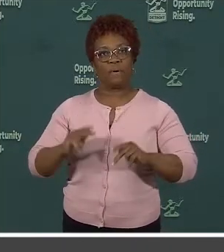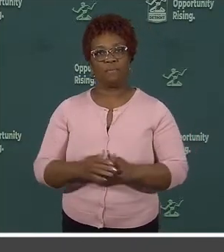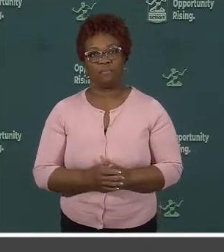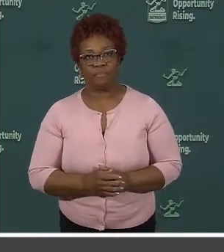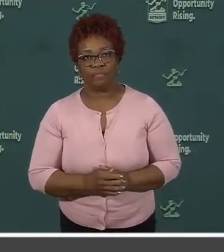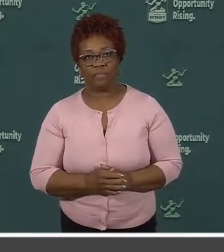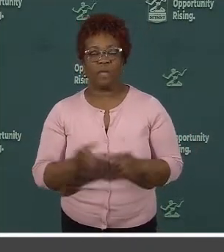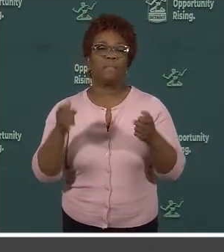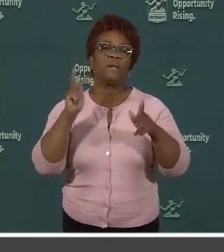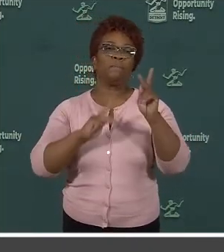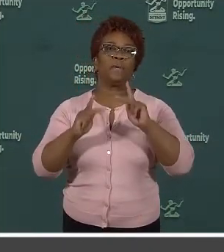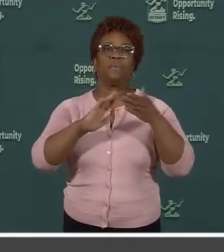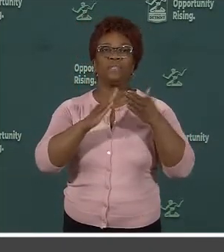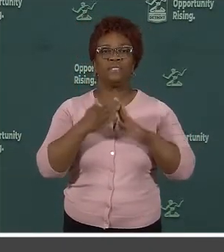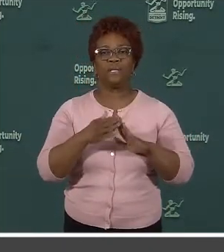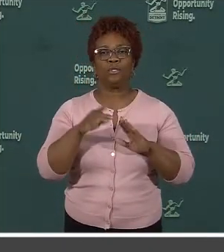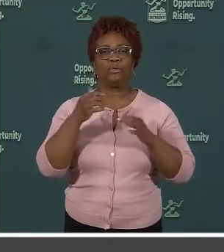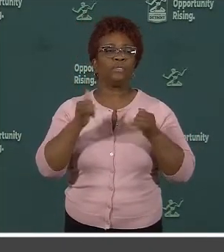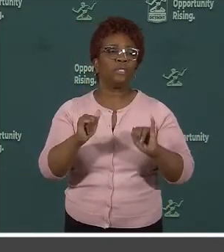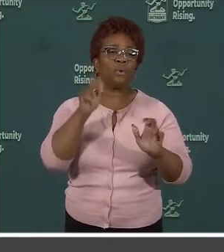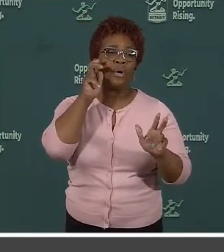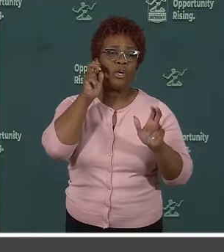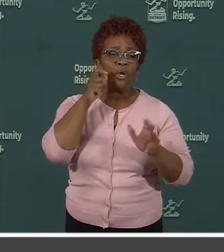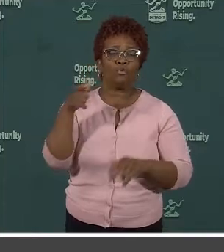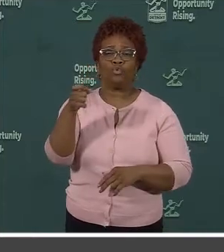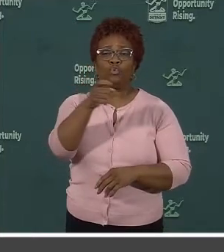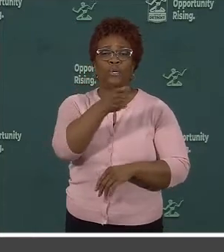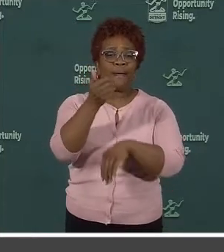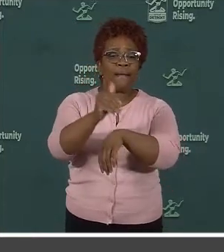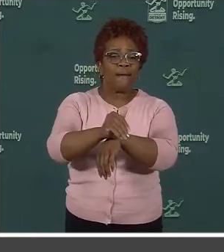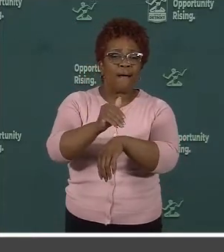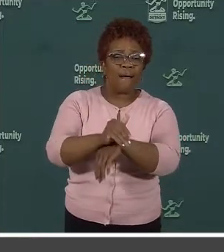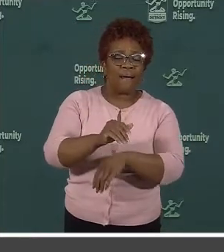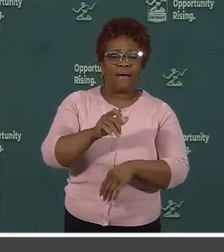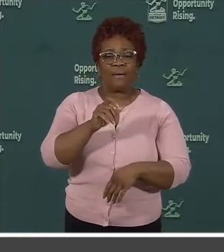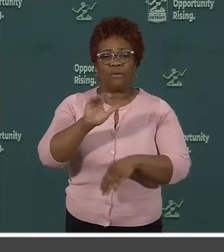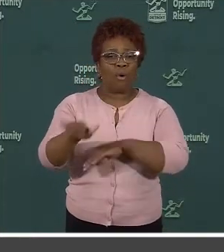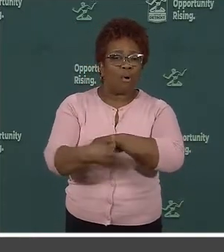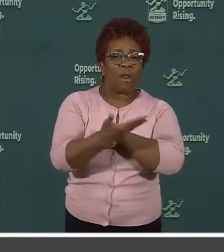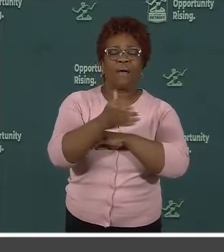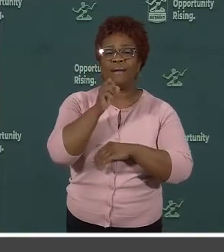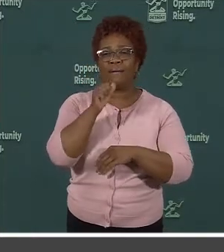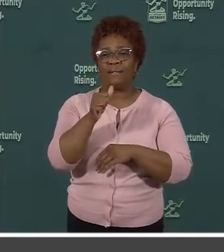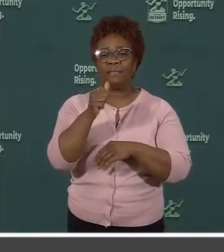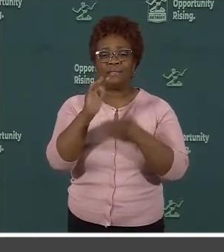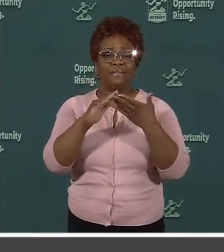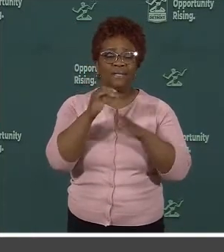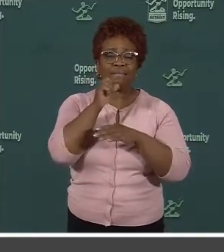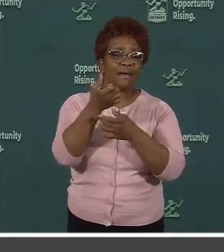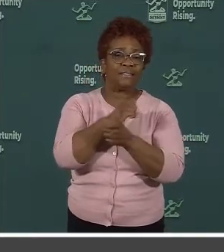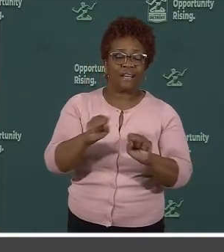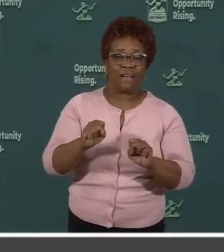ME YOU STILL HEAR GUNSHOTS AT NIGHT WE'RE NOT SAFE THE CITY IS NOT SAFE NOW BUT IF YOU WANT TO DO SOMETHING TO HELP CHIEF